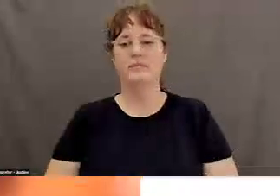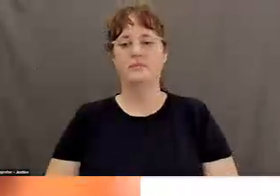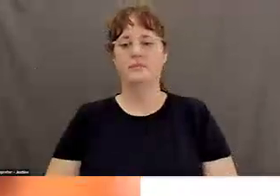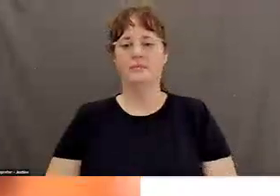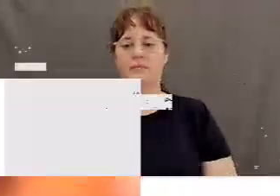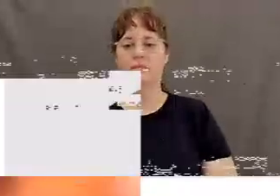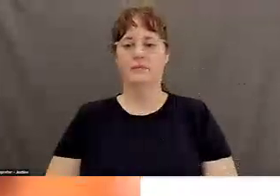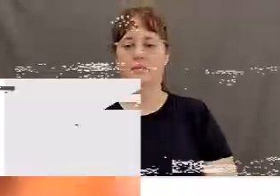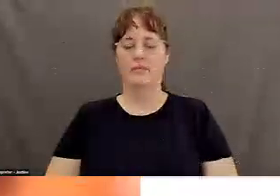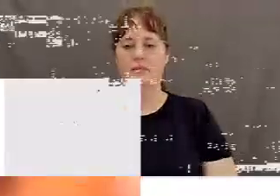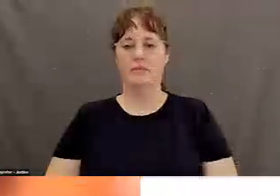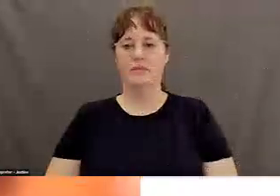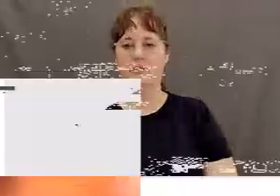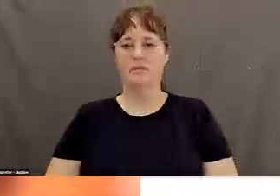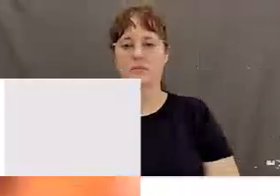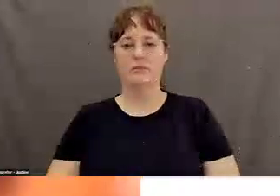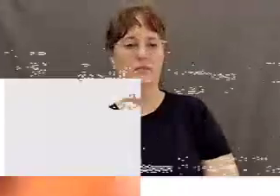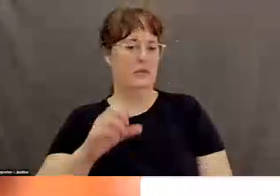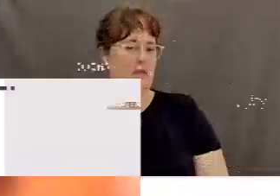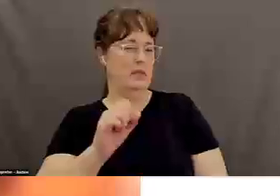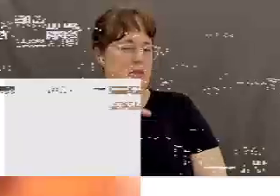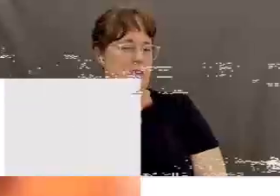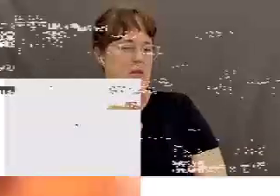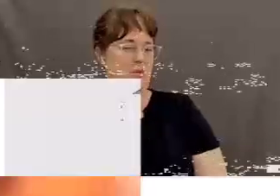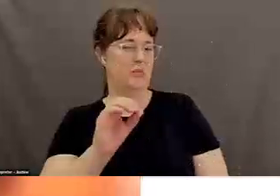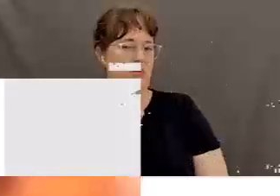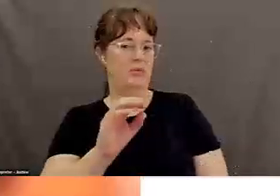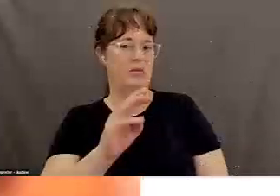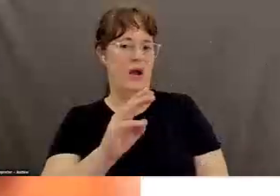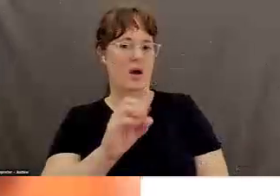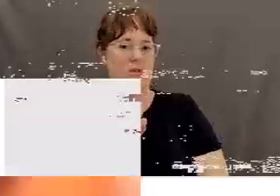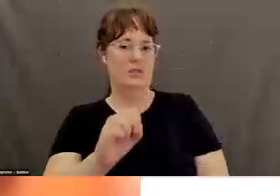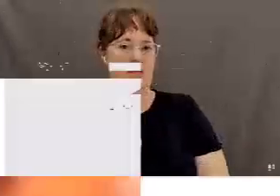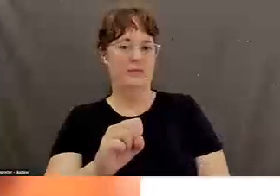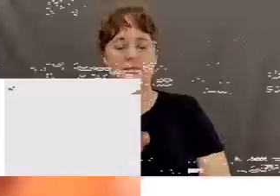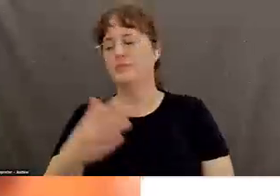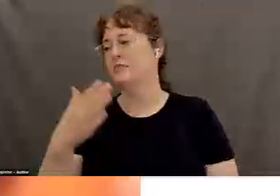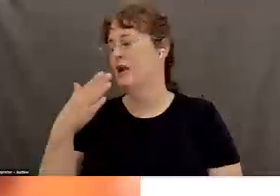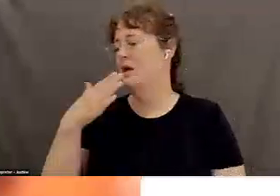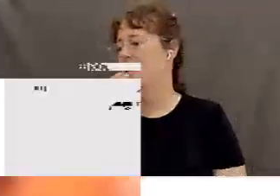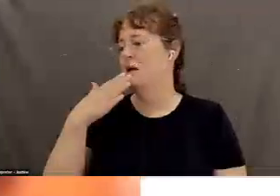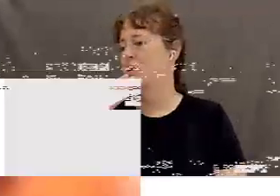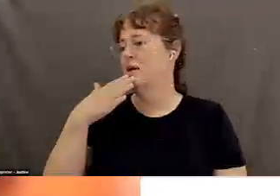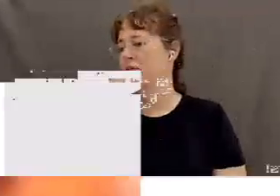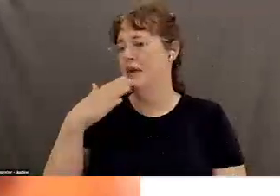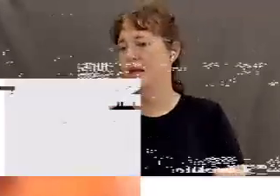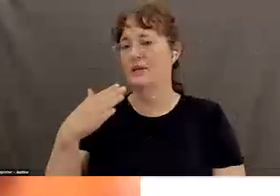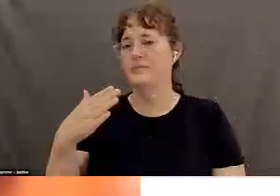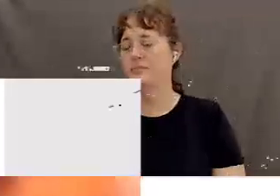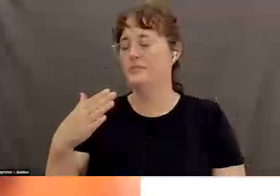Boardroom: Board Member Strauss? Thank you, kind of… Boardroom: Taking the baton from Mayor Wilson here, if we could go to slide 8.